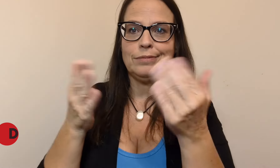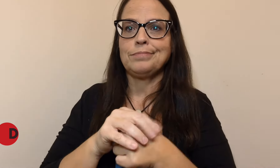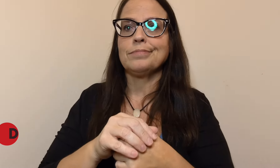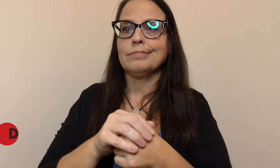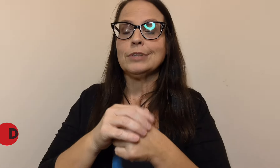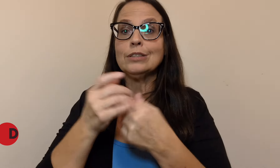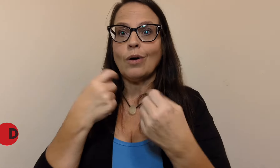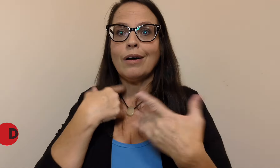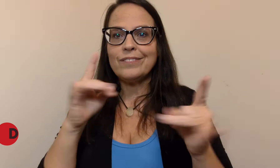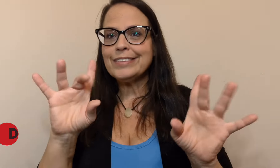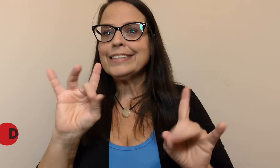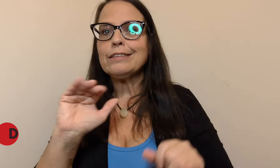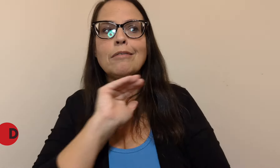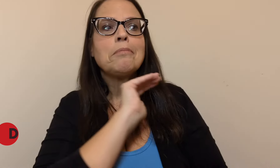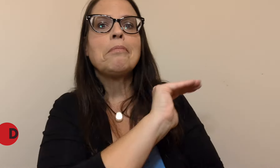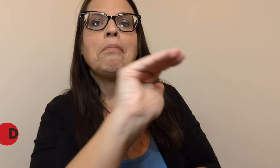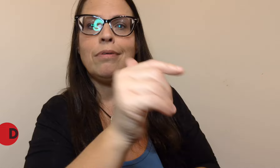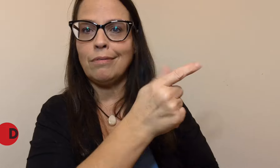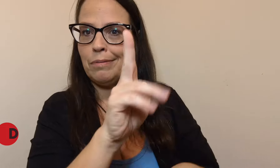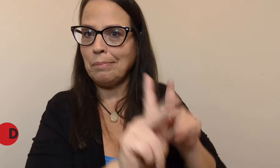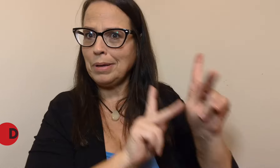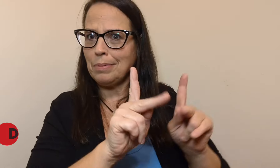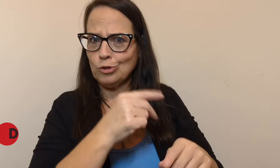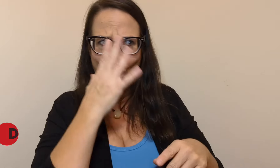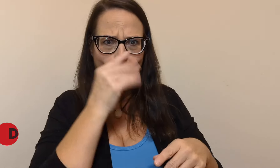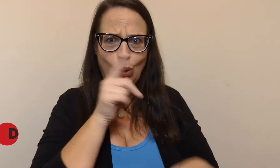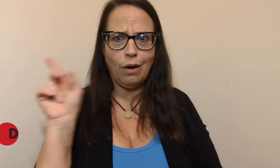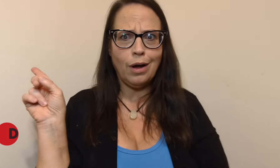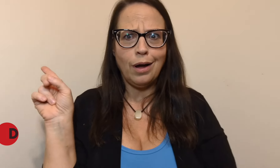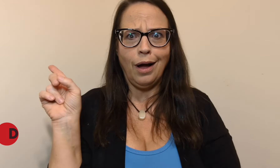Several people we asked about Noor were not familiar with or know anything